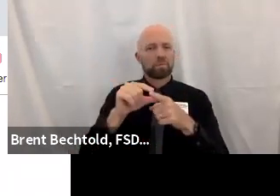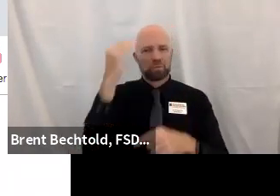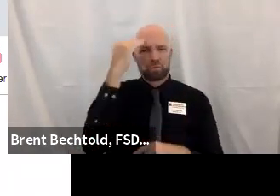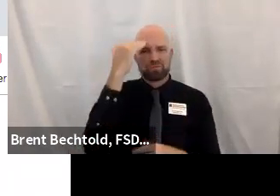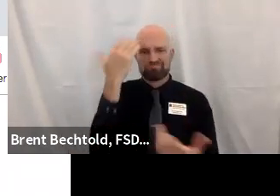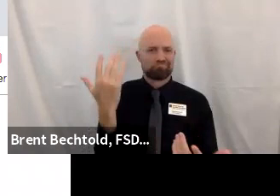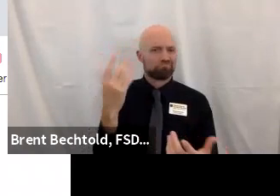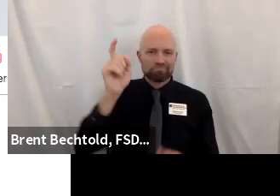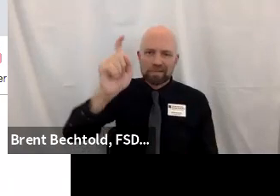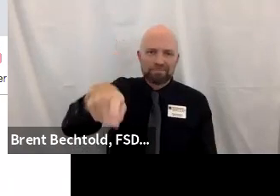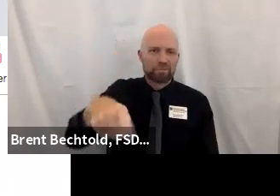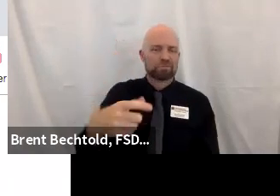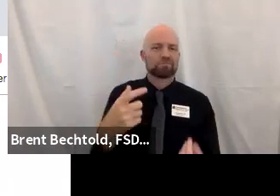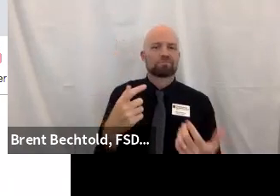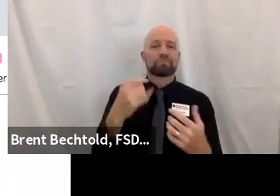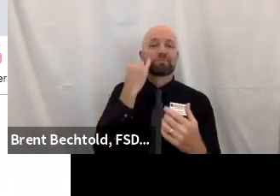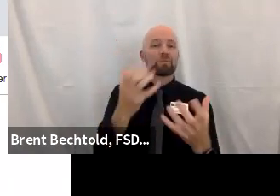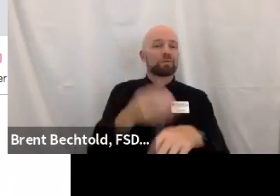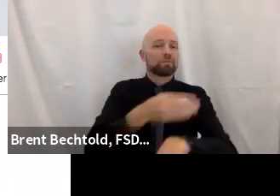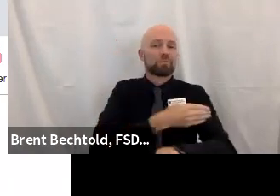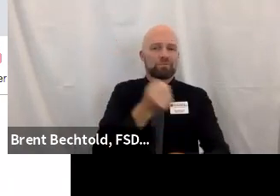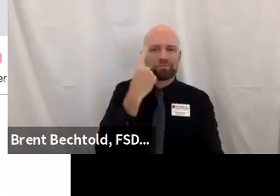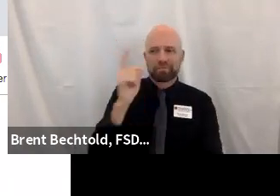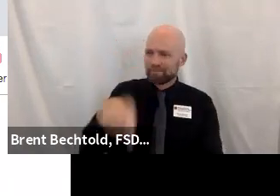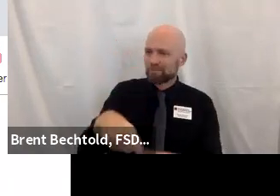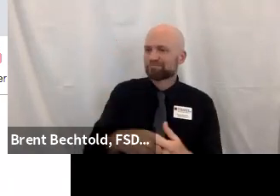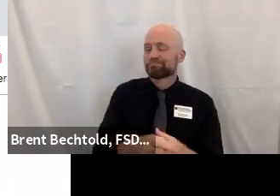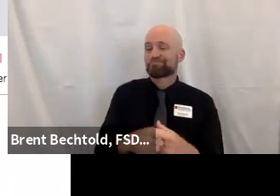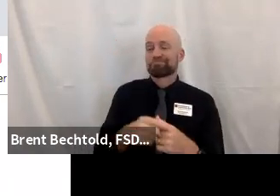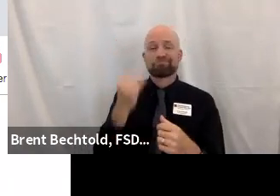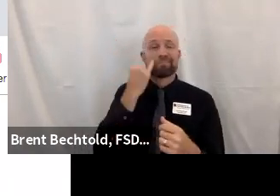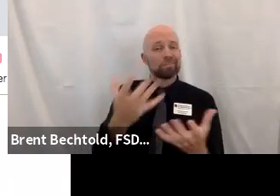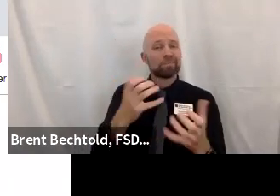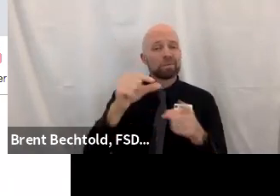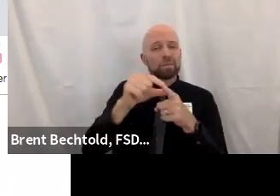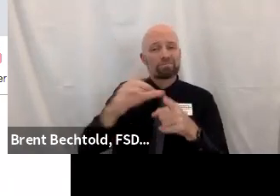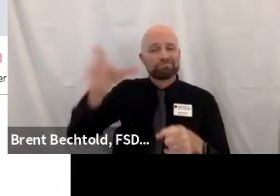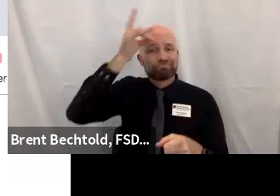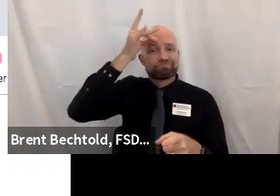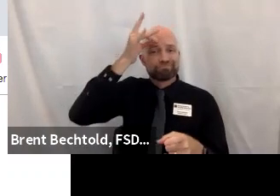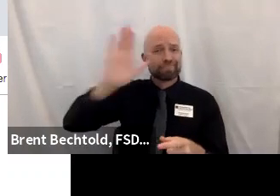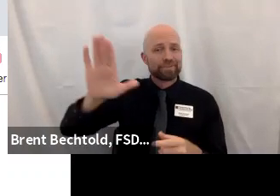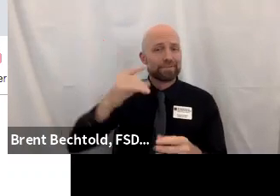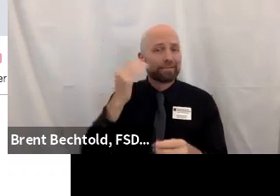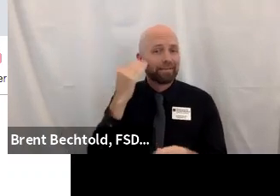We have to build their word knowledge. We want to improve their comprehension. We have to build their word knowledge.